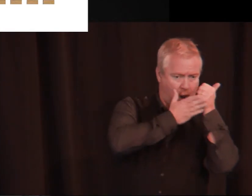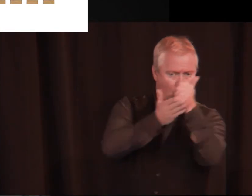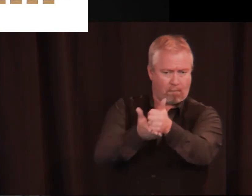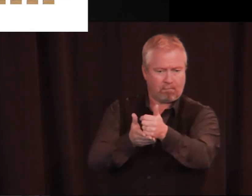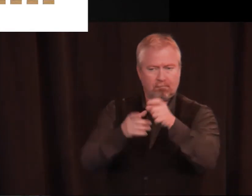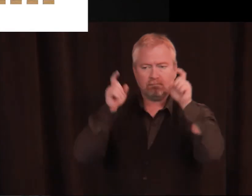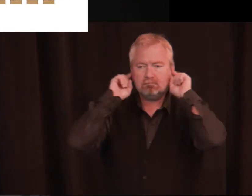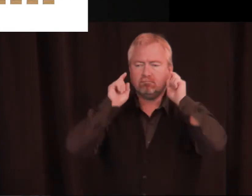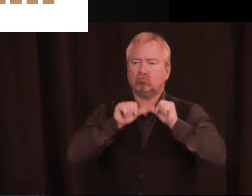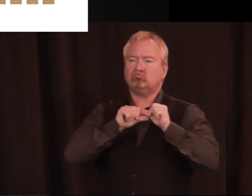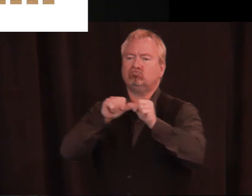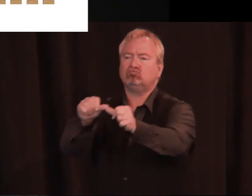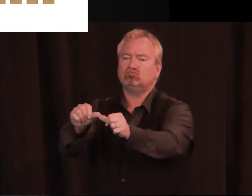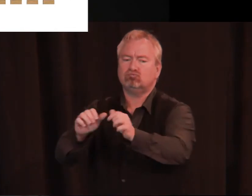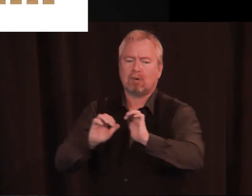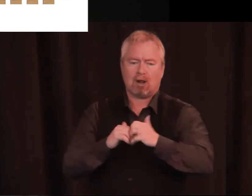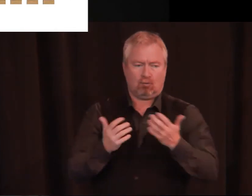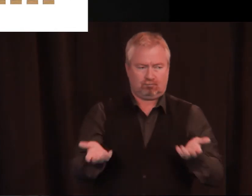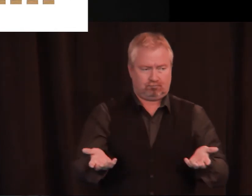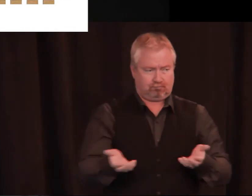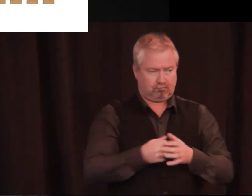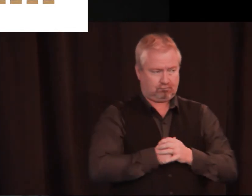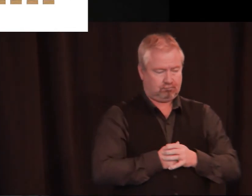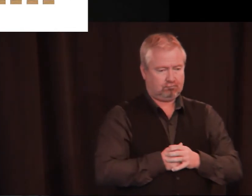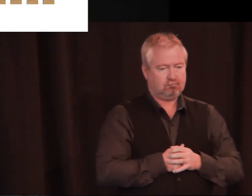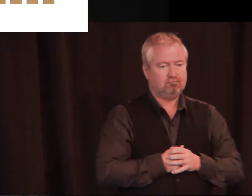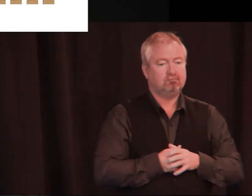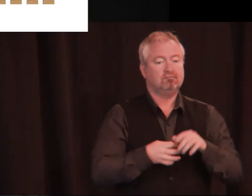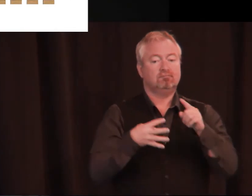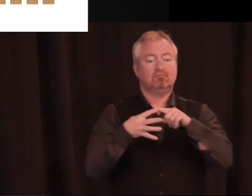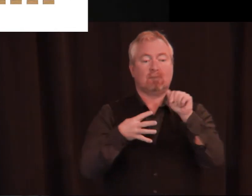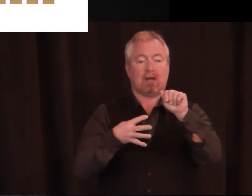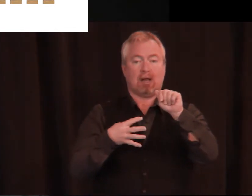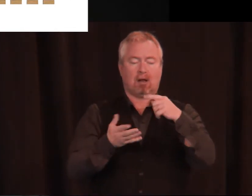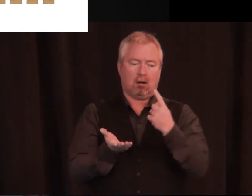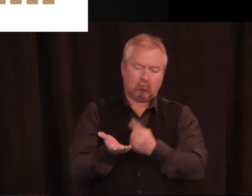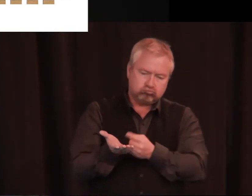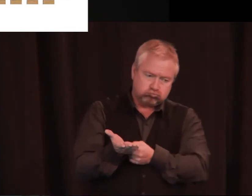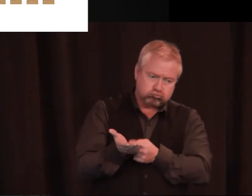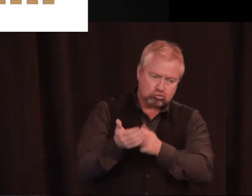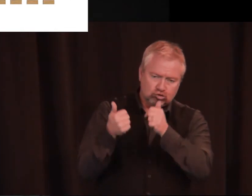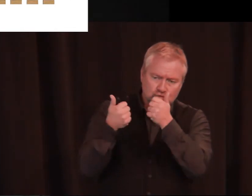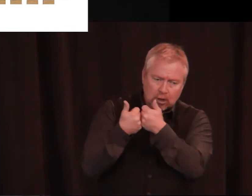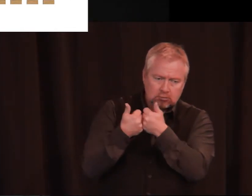So, A is try to discuss the challenges and the successes the families have had